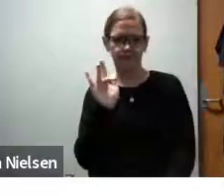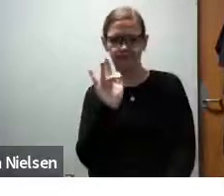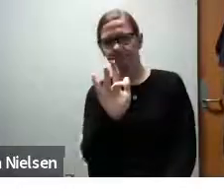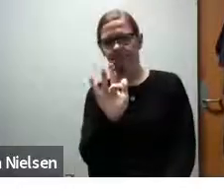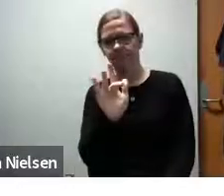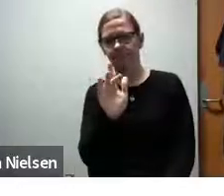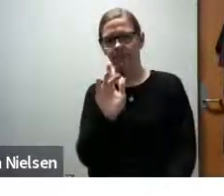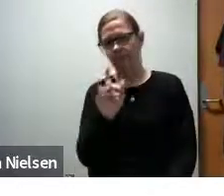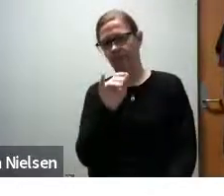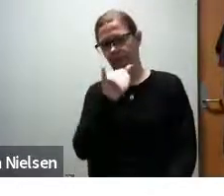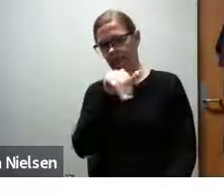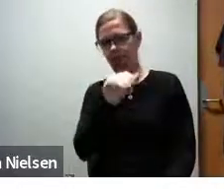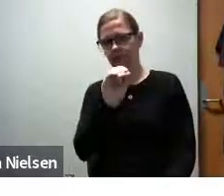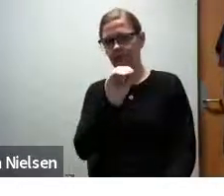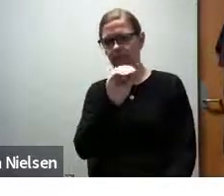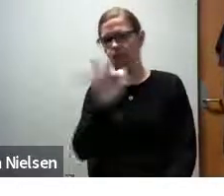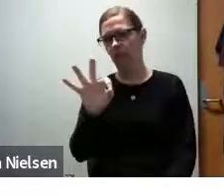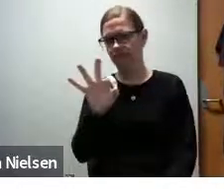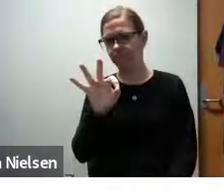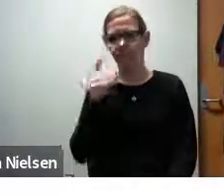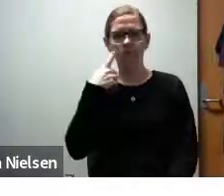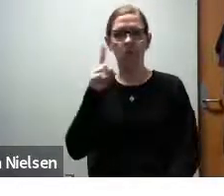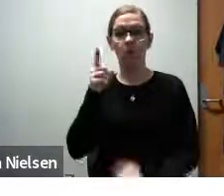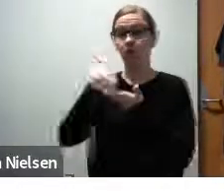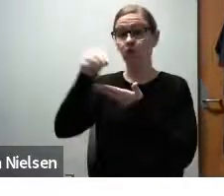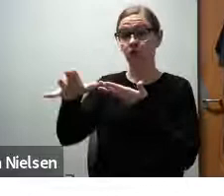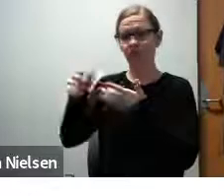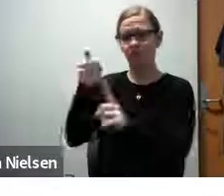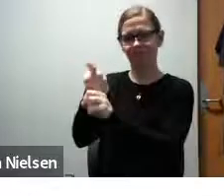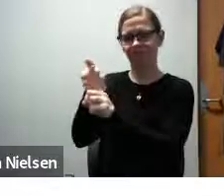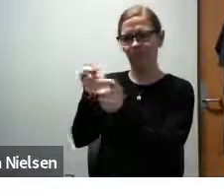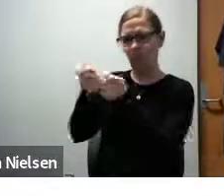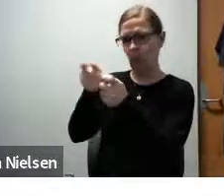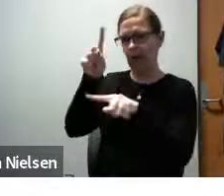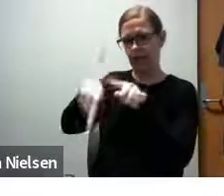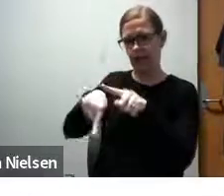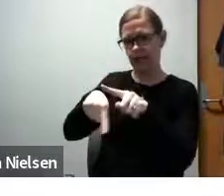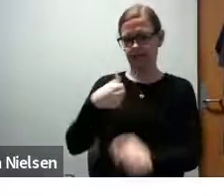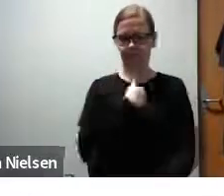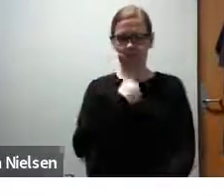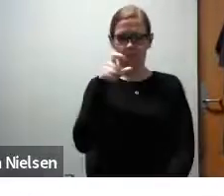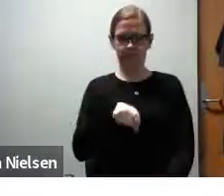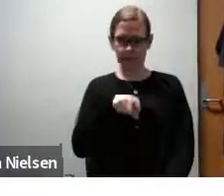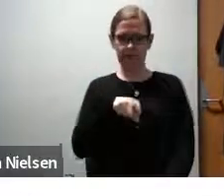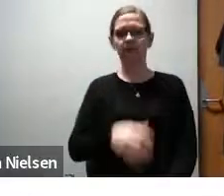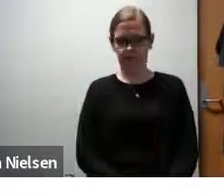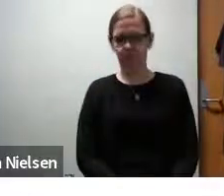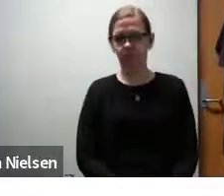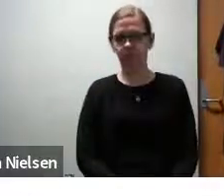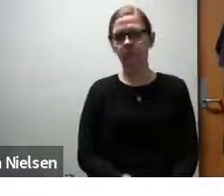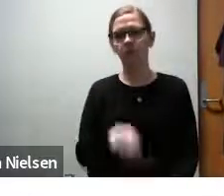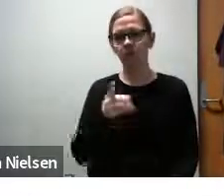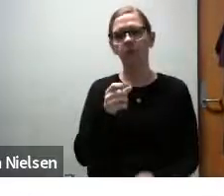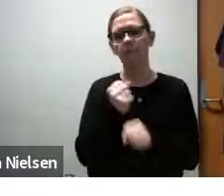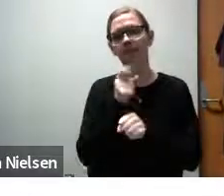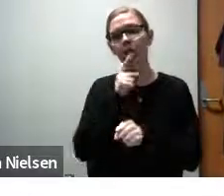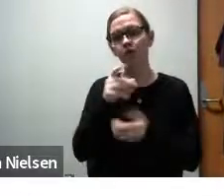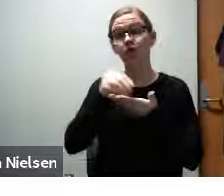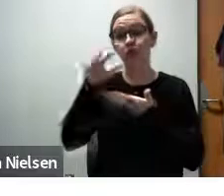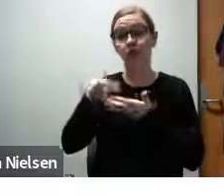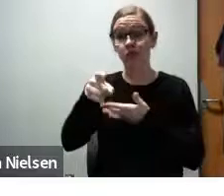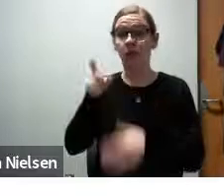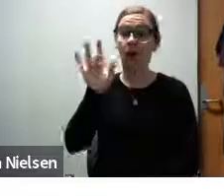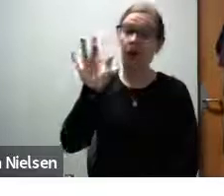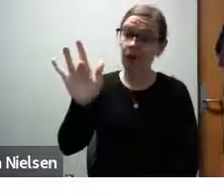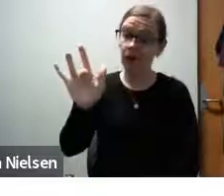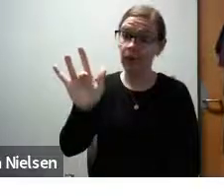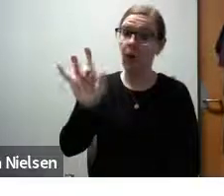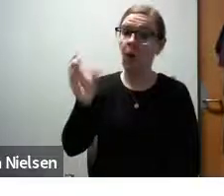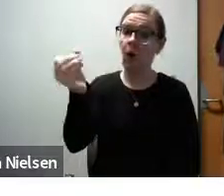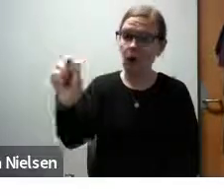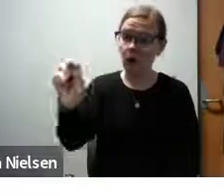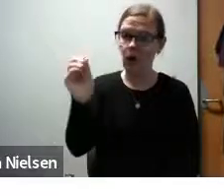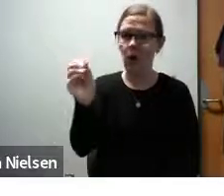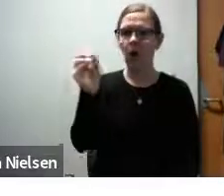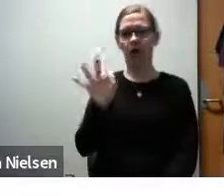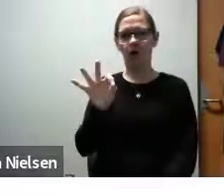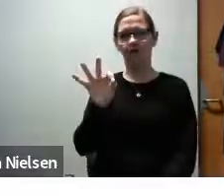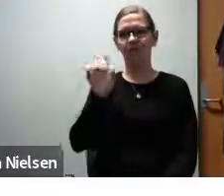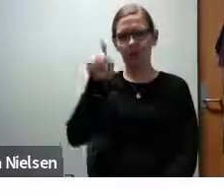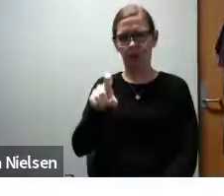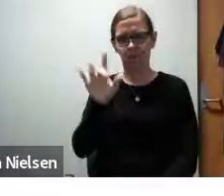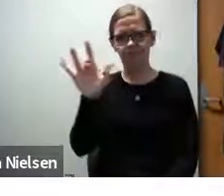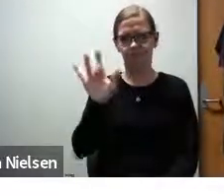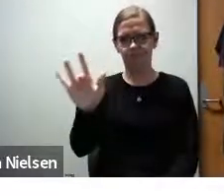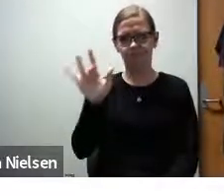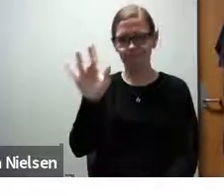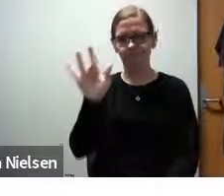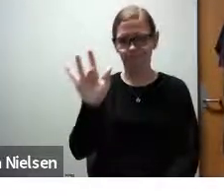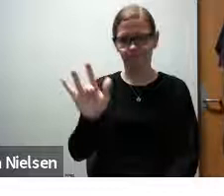And then you have the control of the microphones. Just remember to continuously, ask your students questions unmute them let one of them answer the question, and then mute them back. Any questions about the microphones, or how to unmute or meet